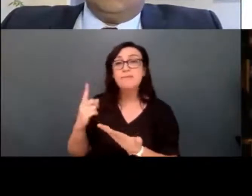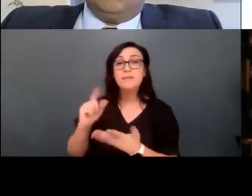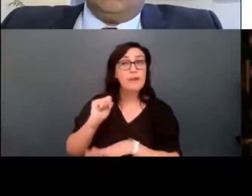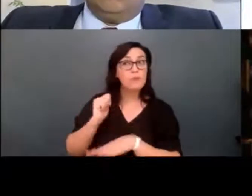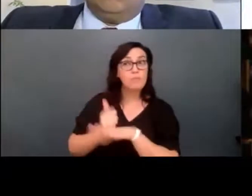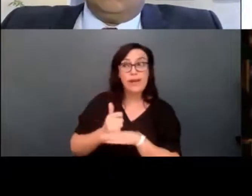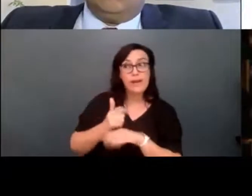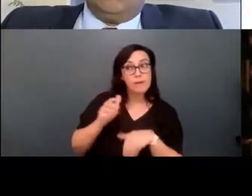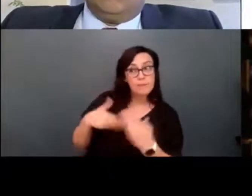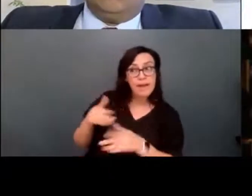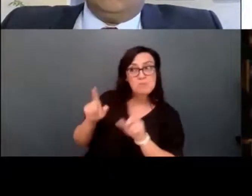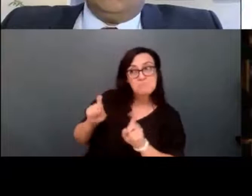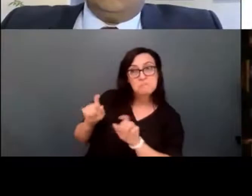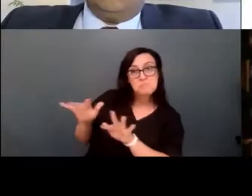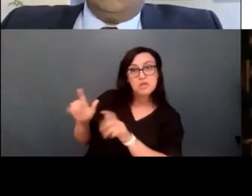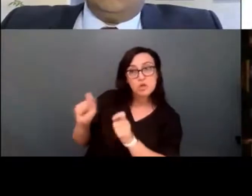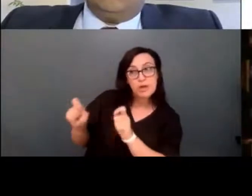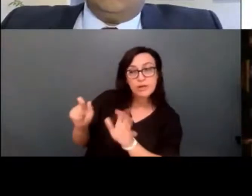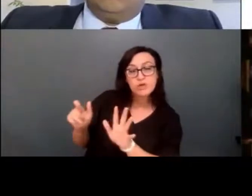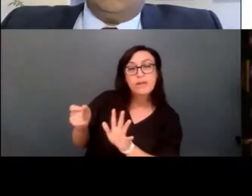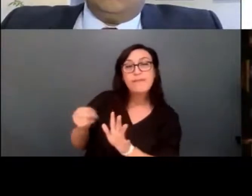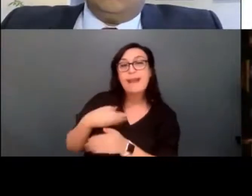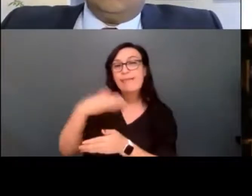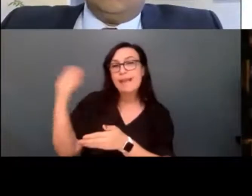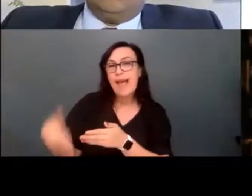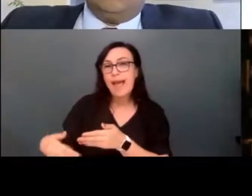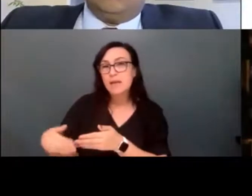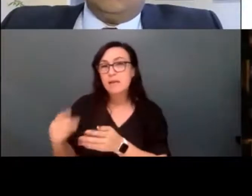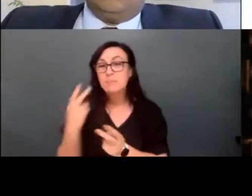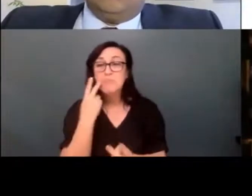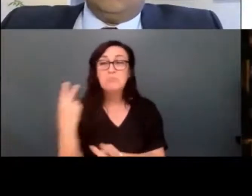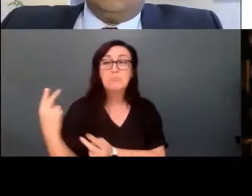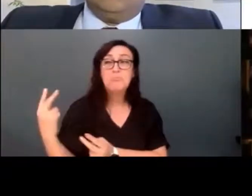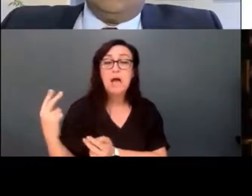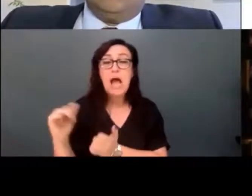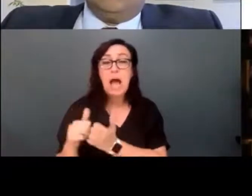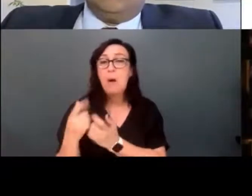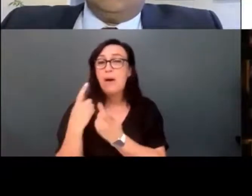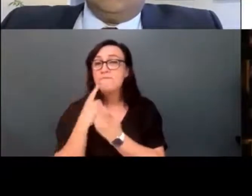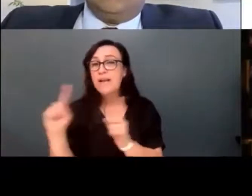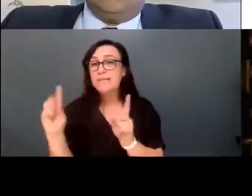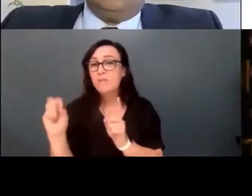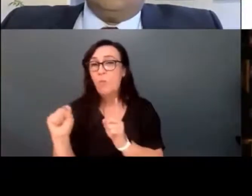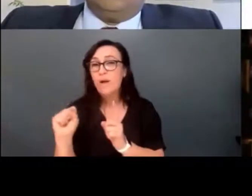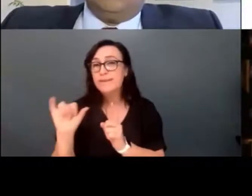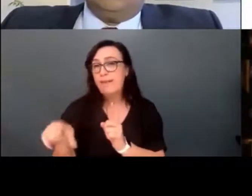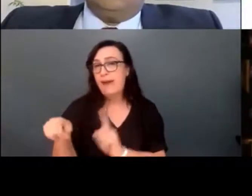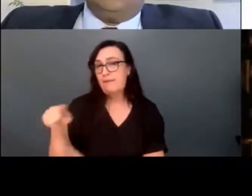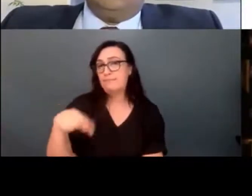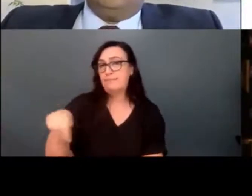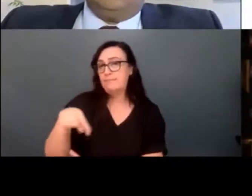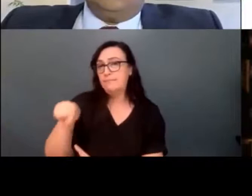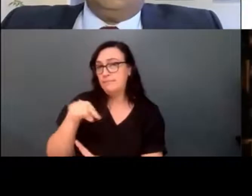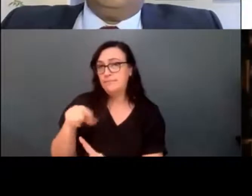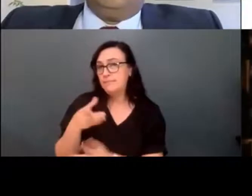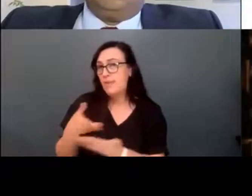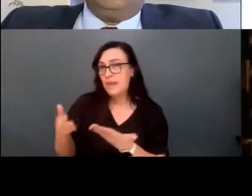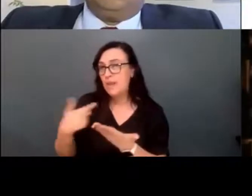of some sort of change, how effective was the implementation that we participated in?